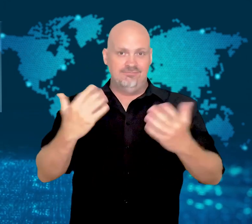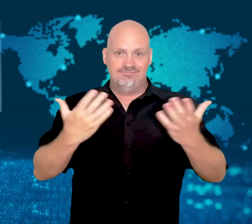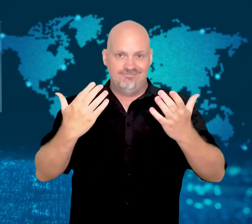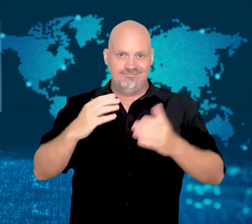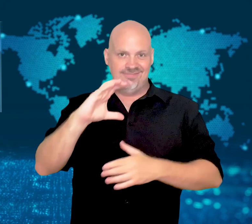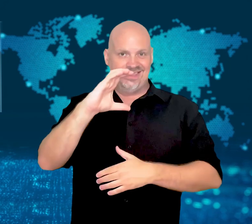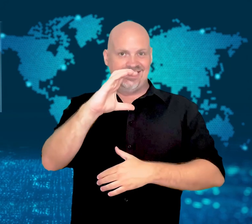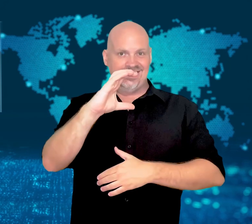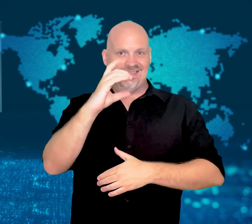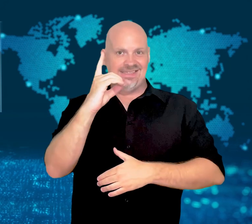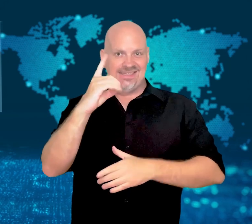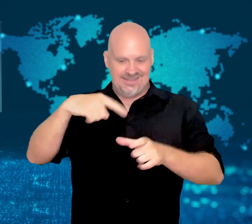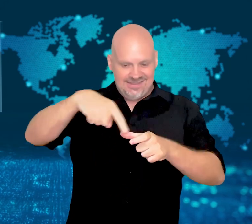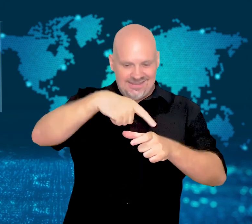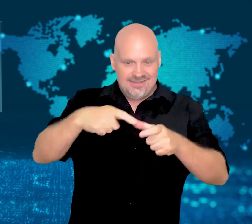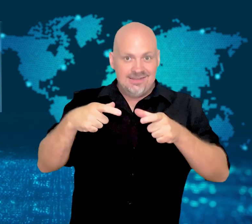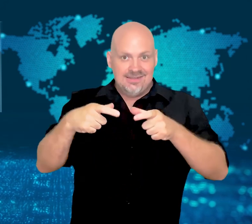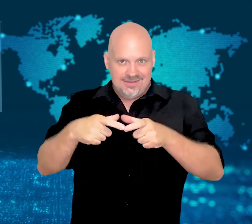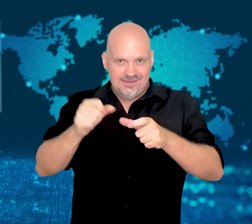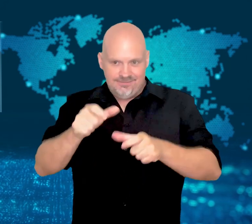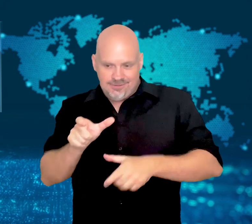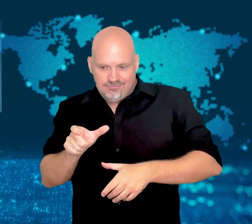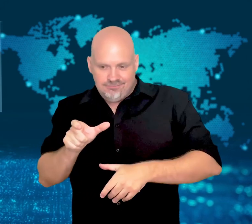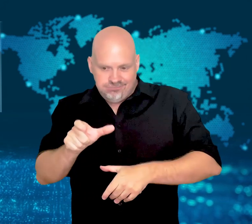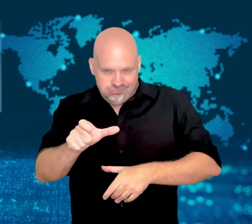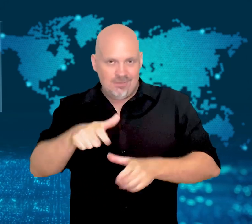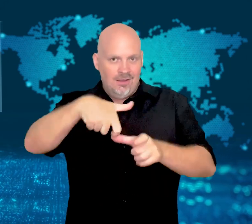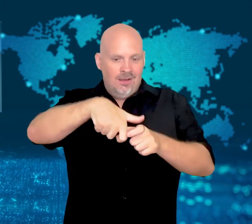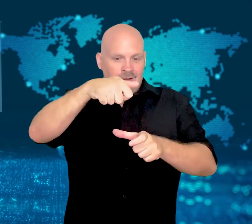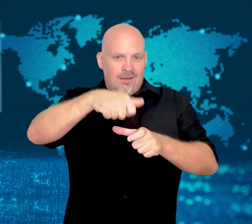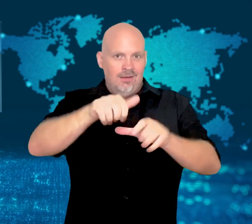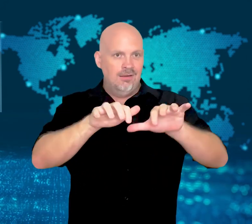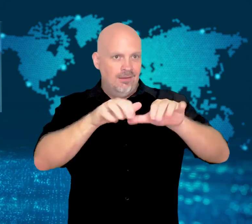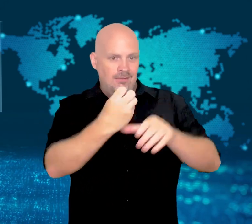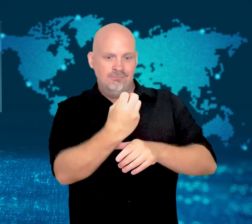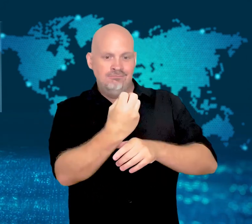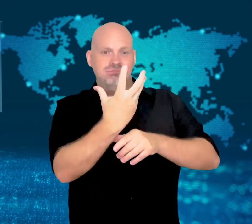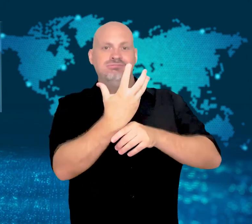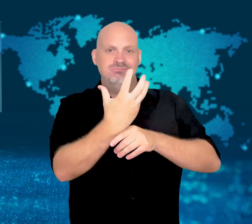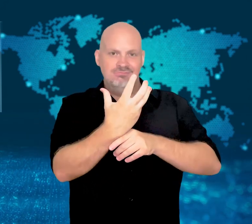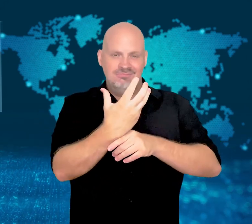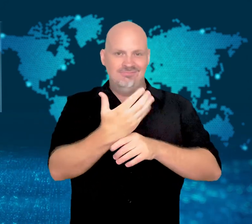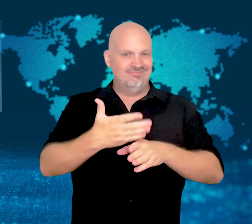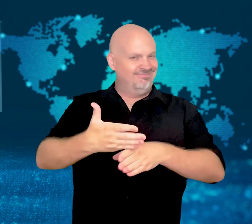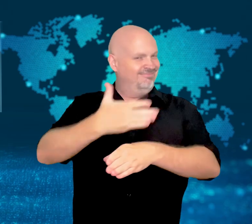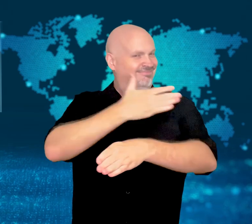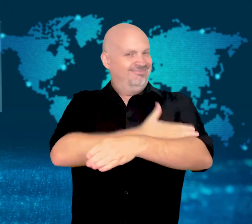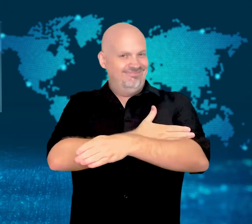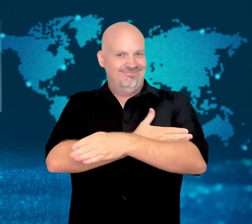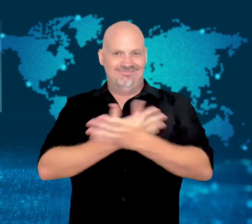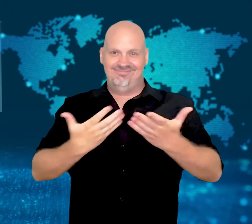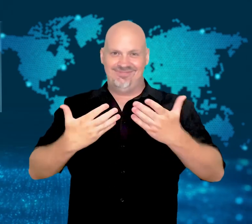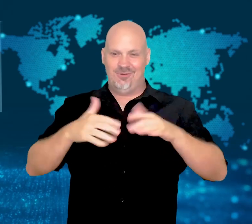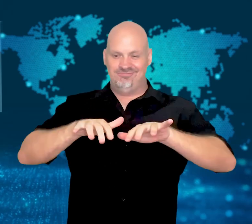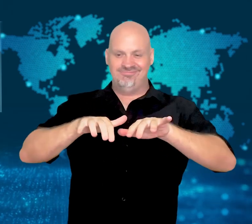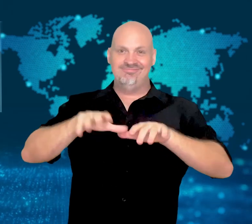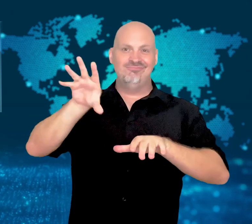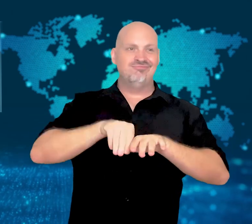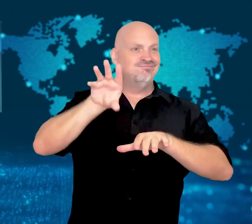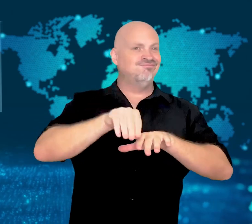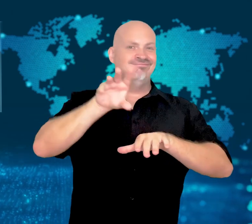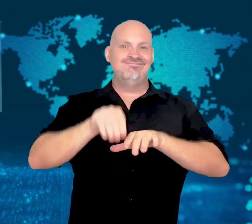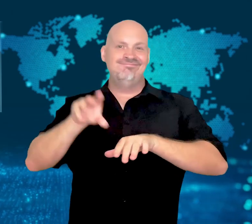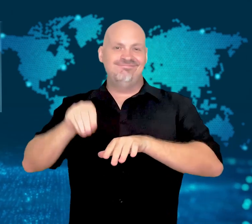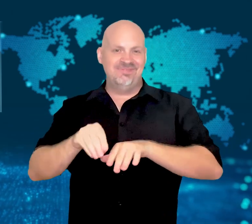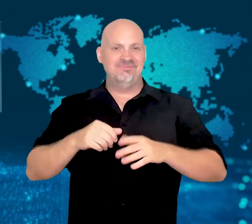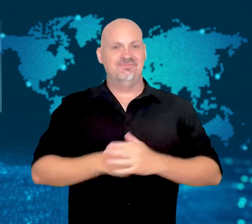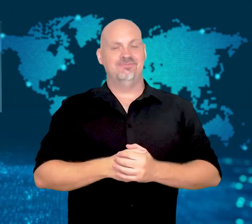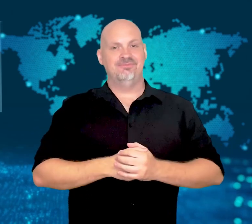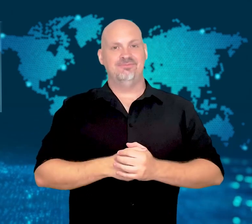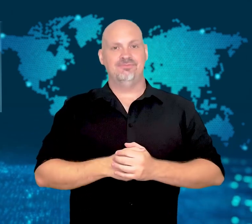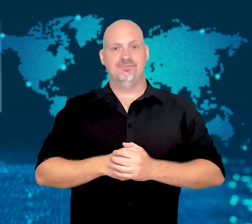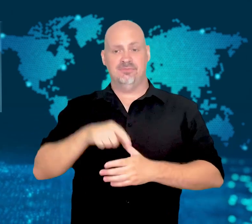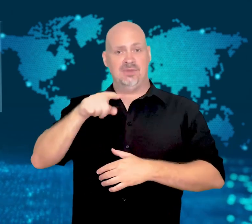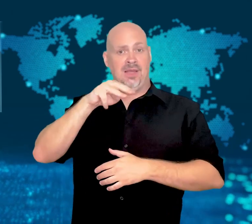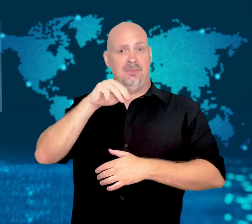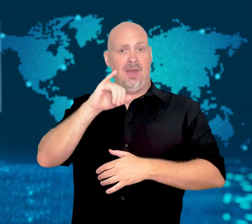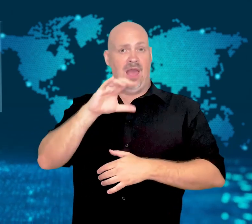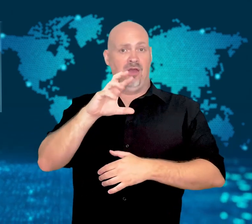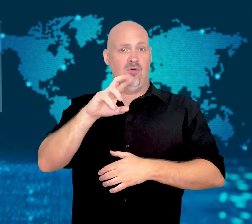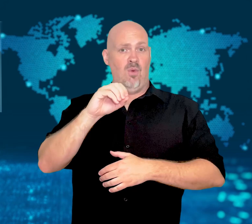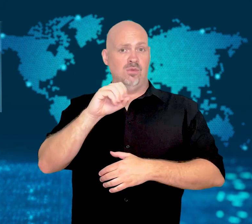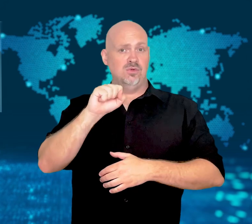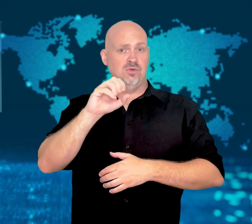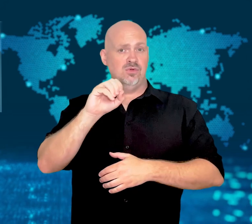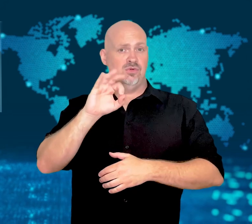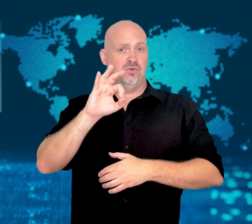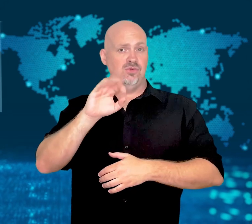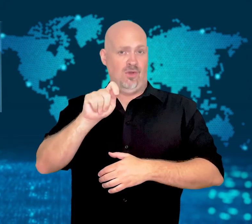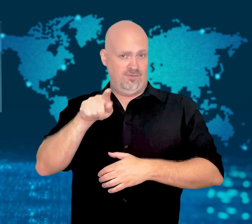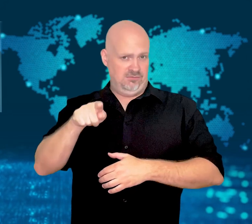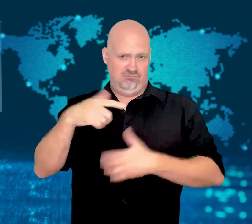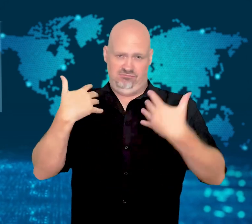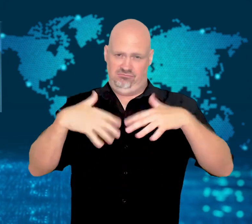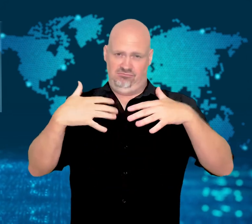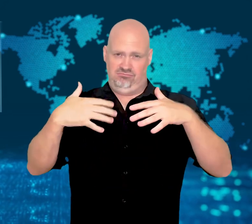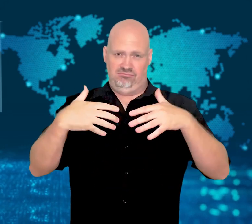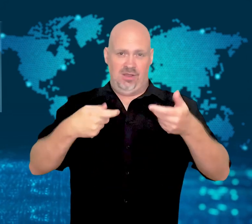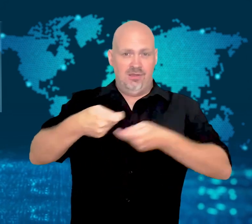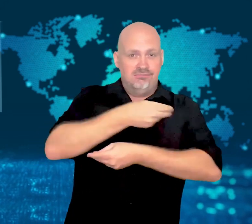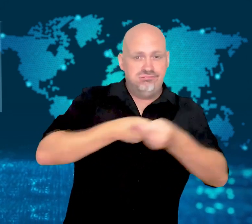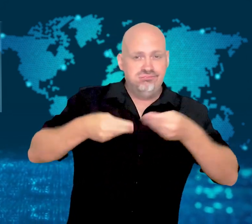Microsoft's market domination came due to the bundling of software as part of